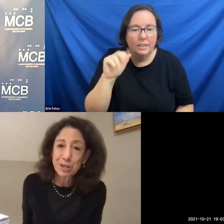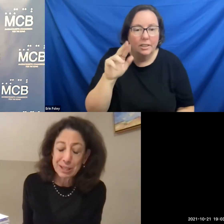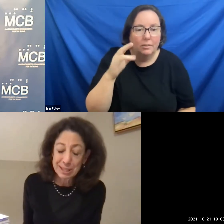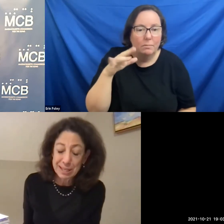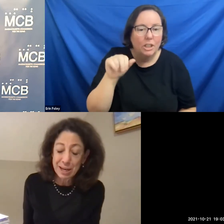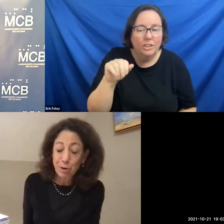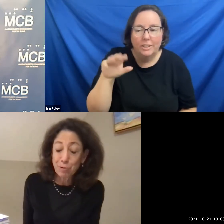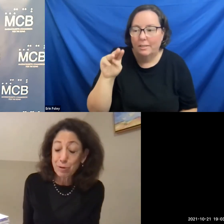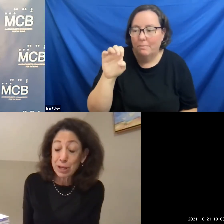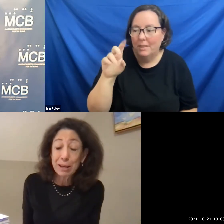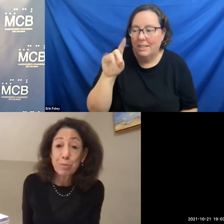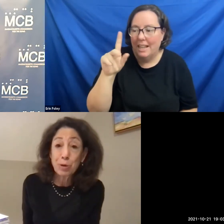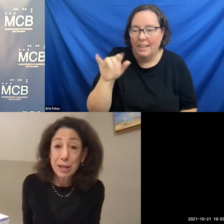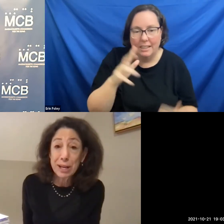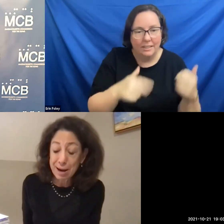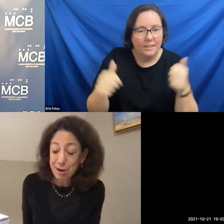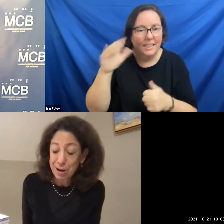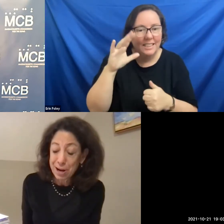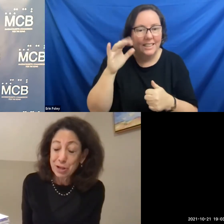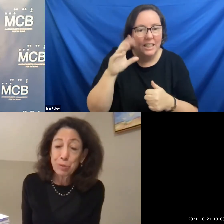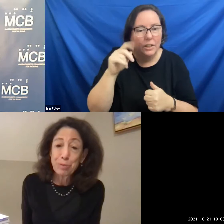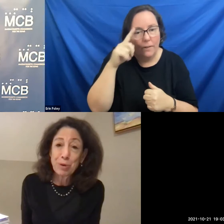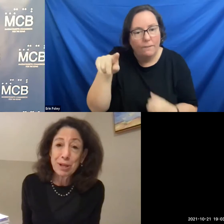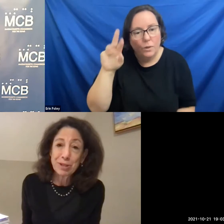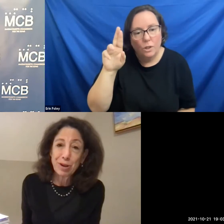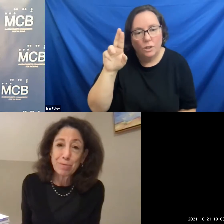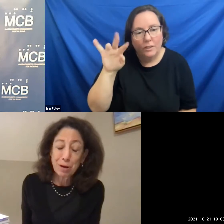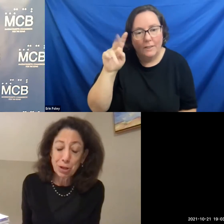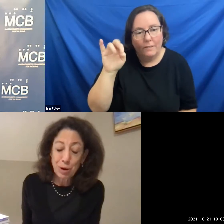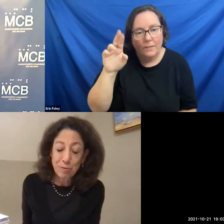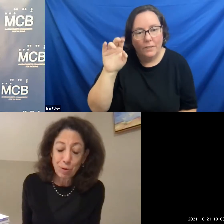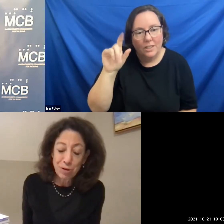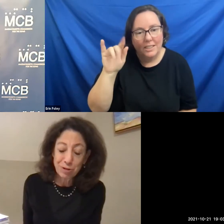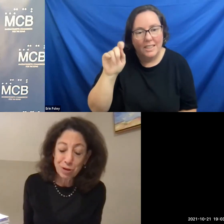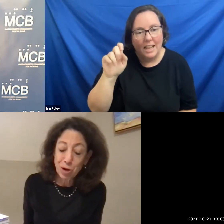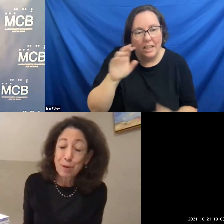who's the CEO of Riverside Community Care. She'll be with us on March 24th to talk about